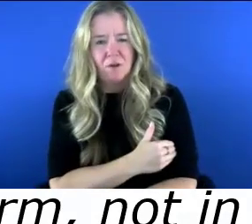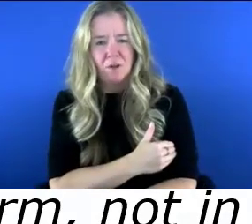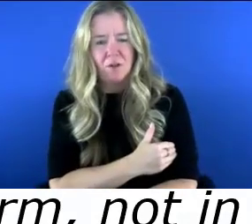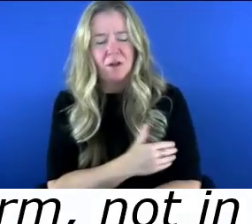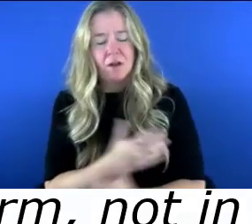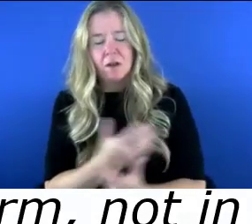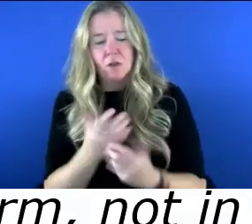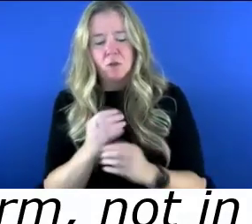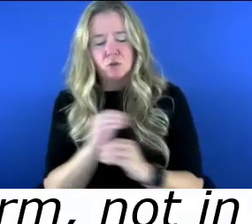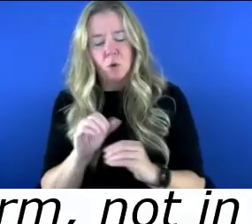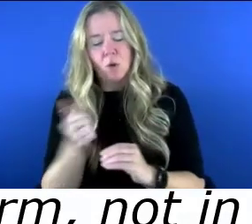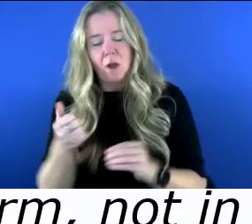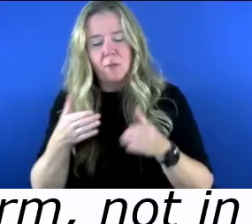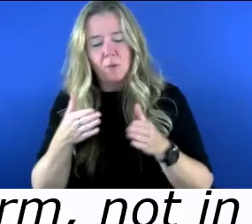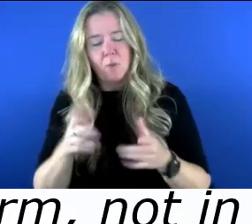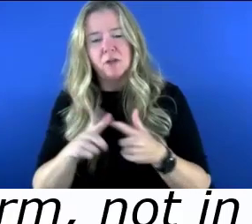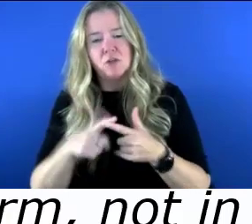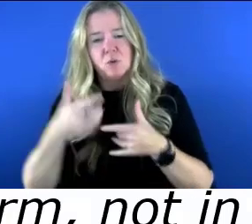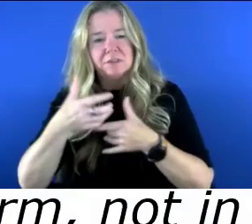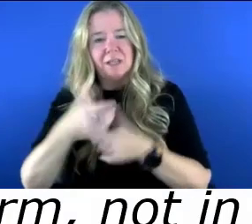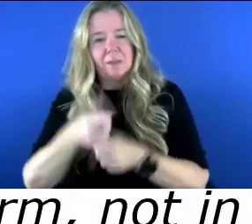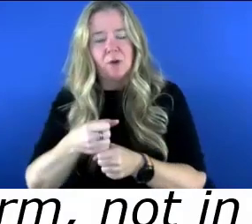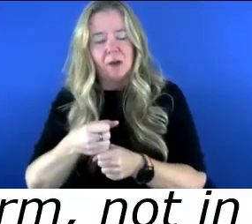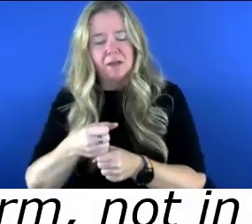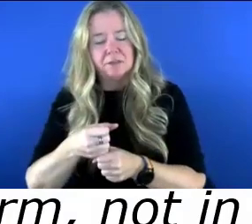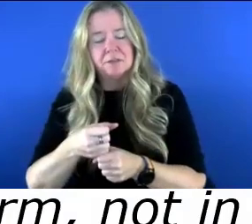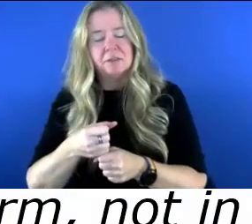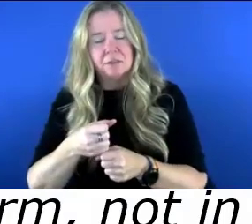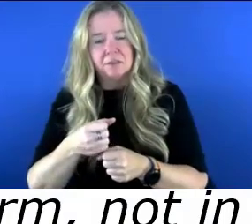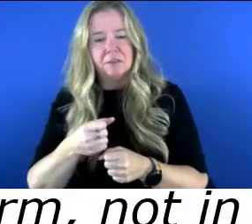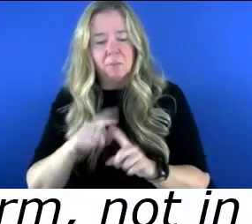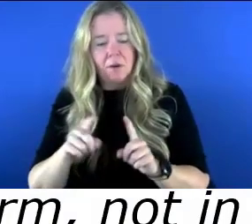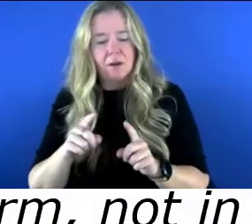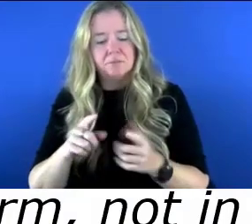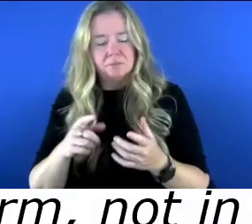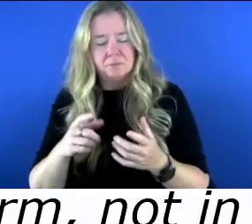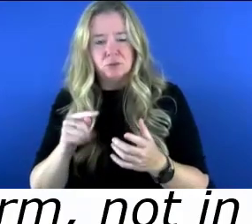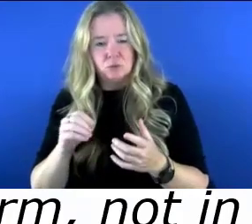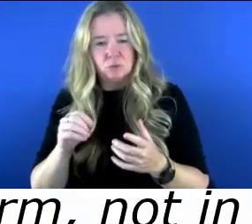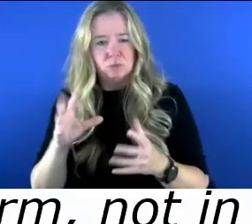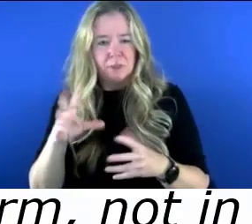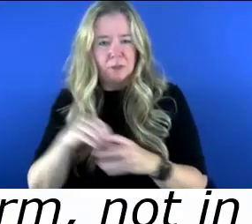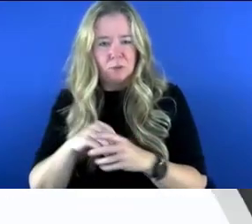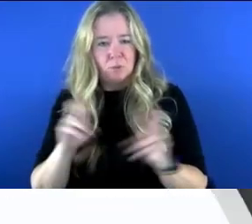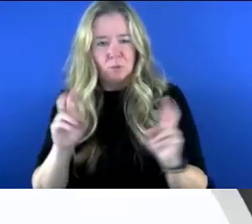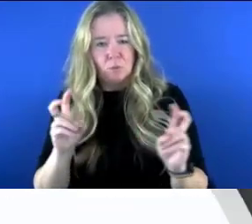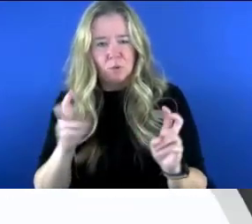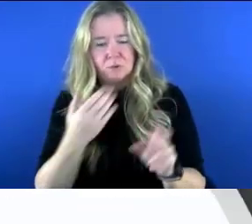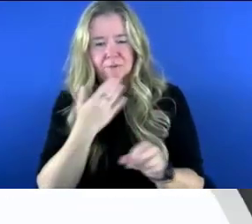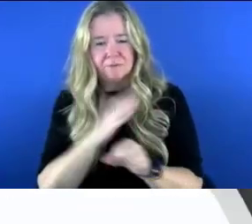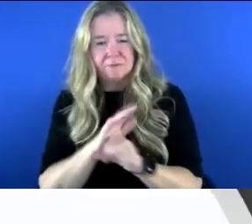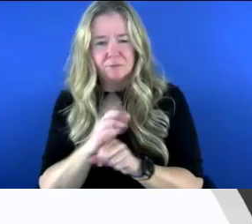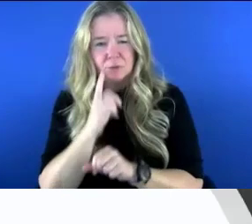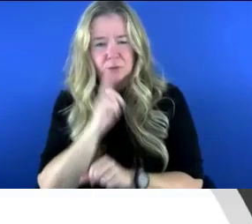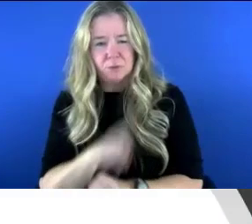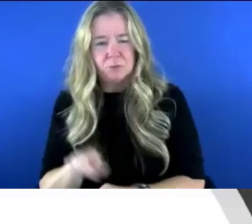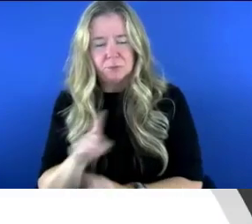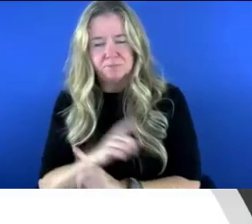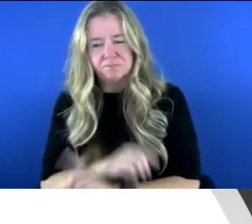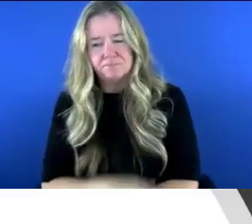that I could summarize that other than just including the quote there for you. All right. We are going to